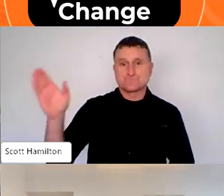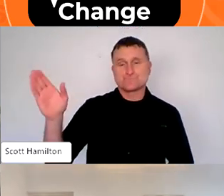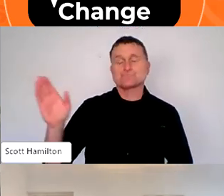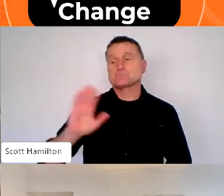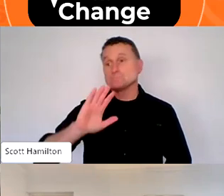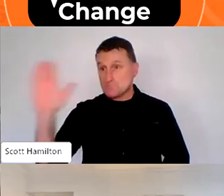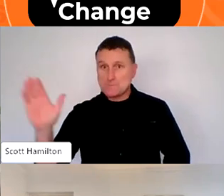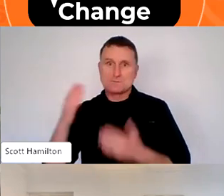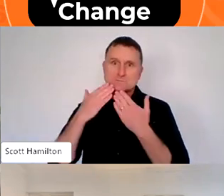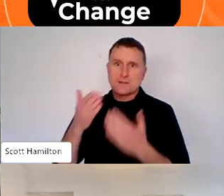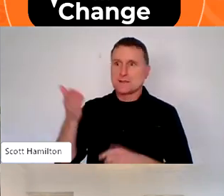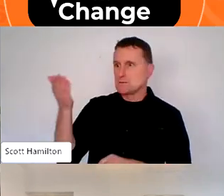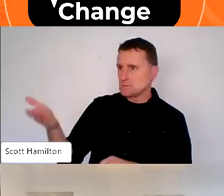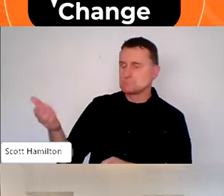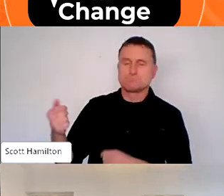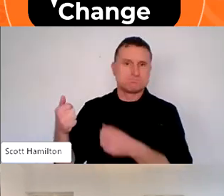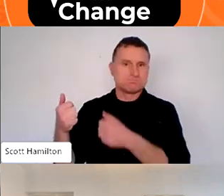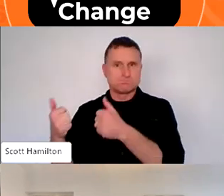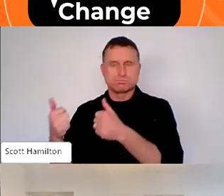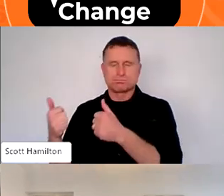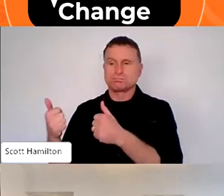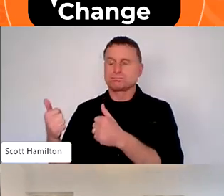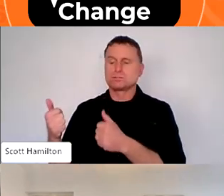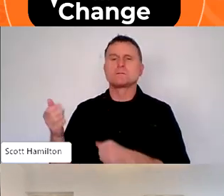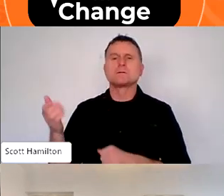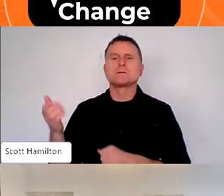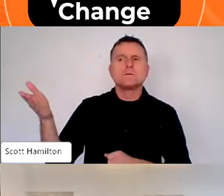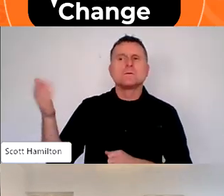And I love the way that it built on Dr Vijaya's thought that in